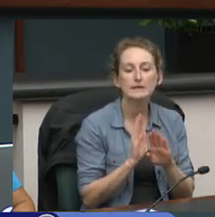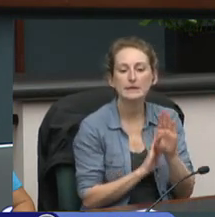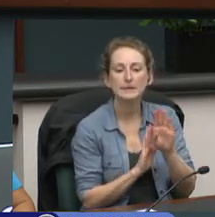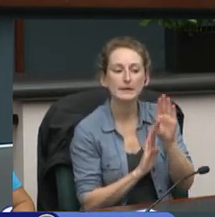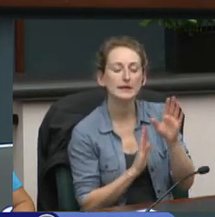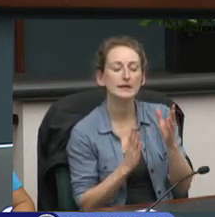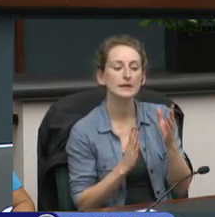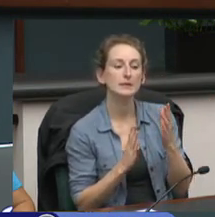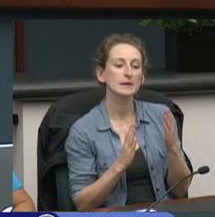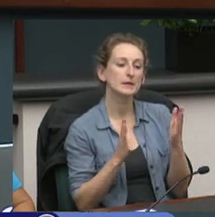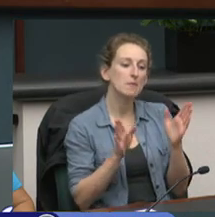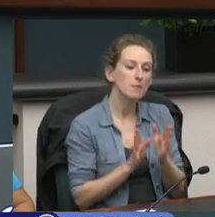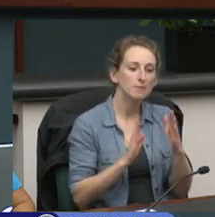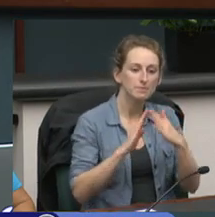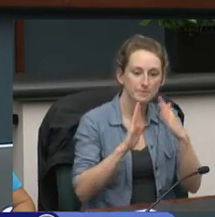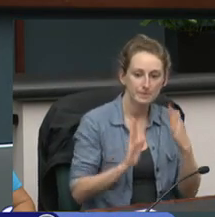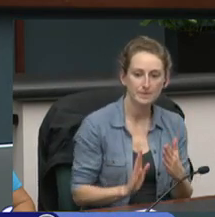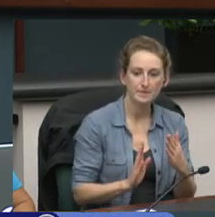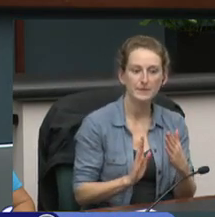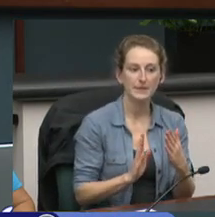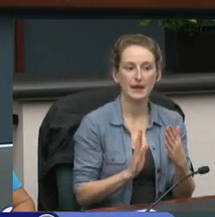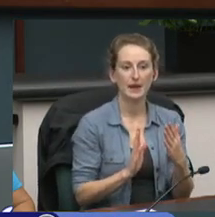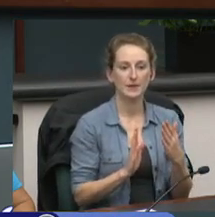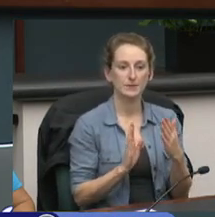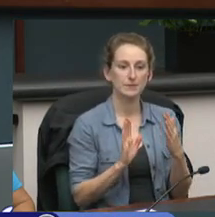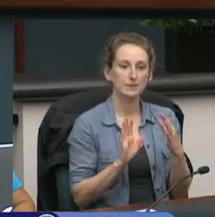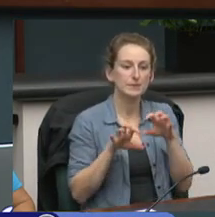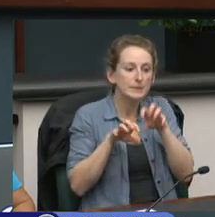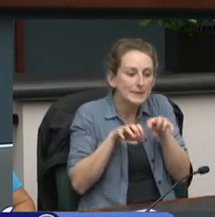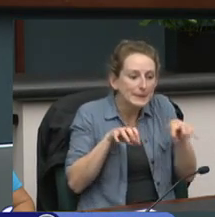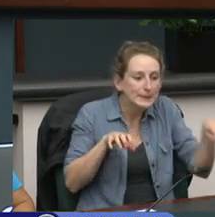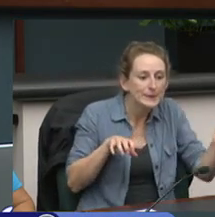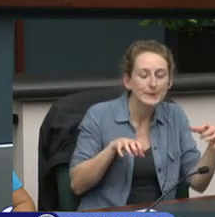houses are more affordable we can fit more of them in a given area more people